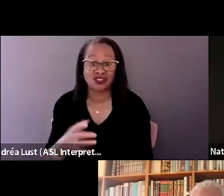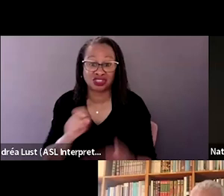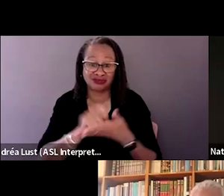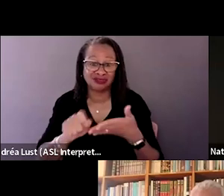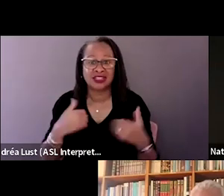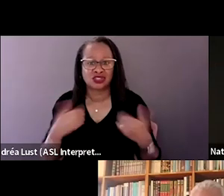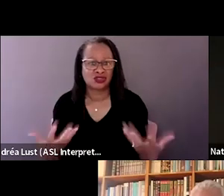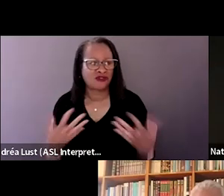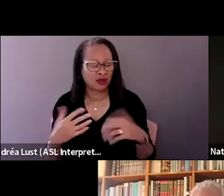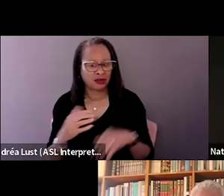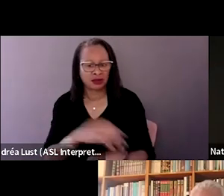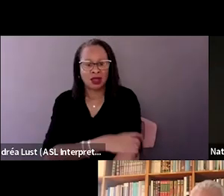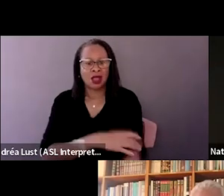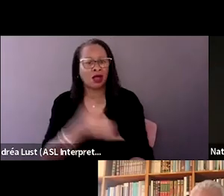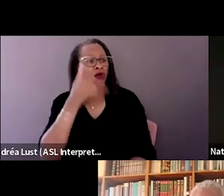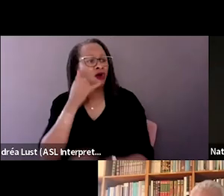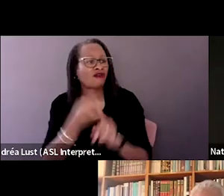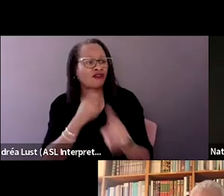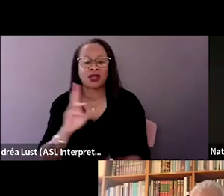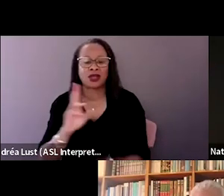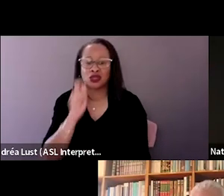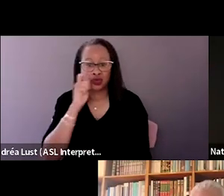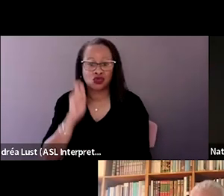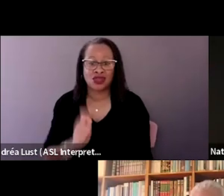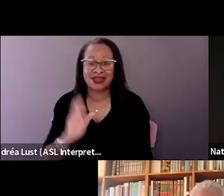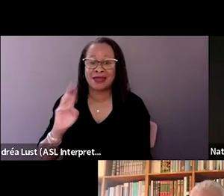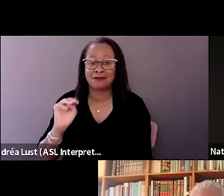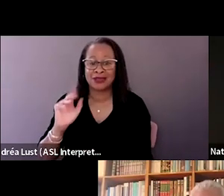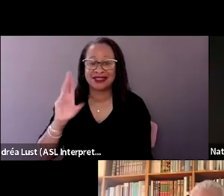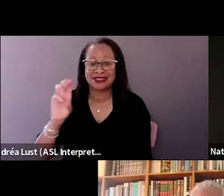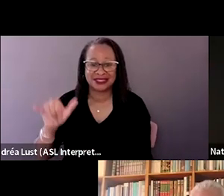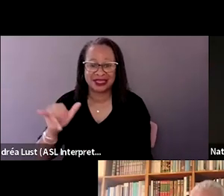from the Ukrainian embassy saying, why in that map